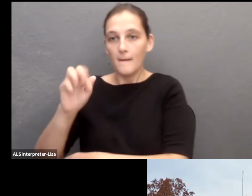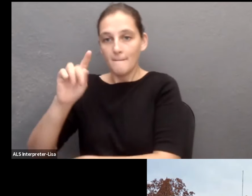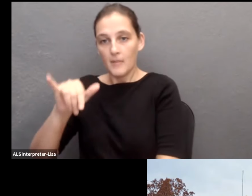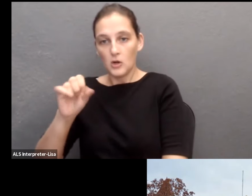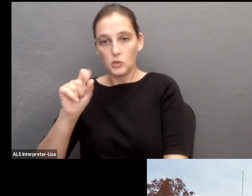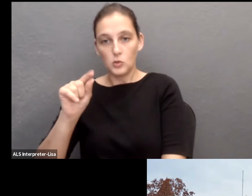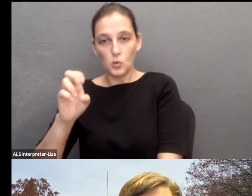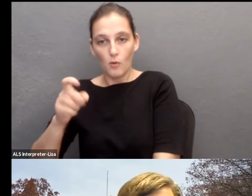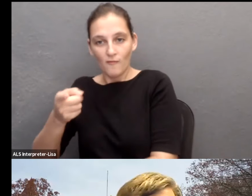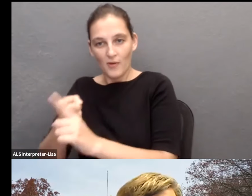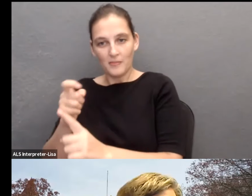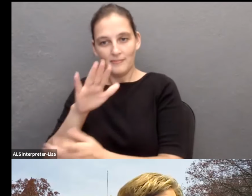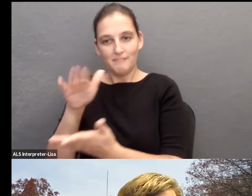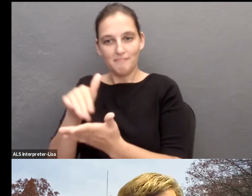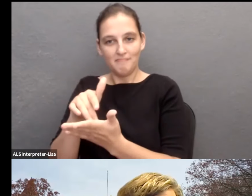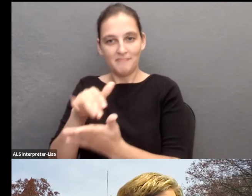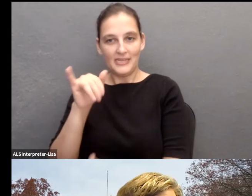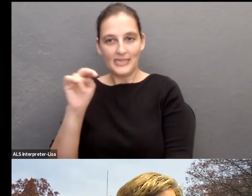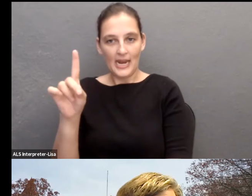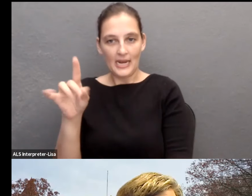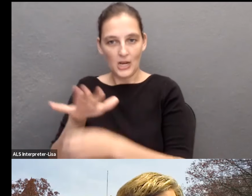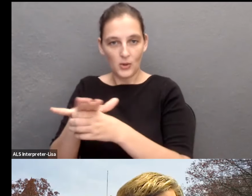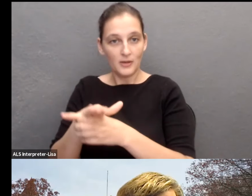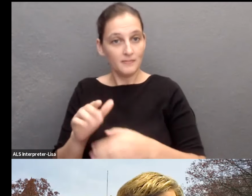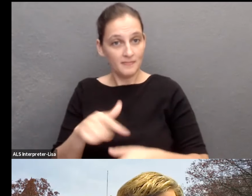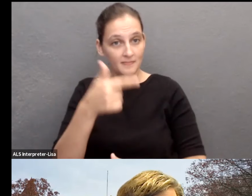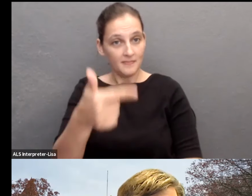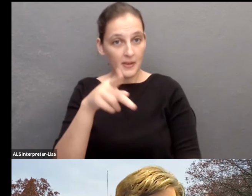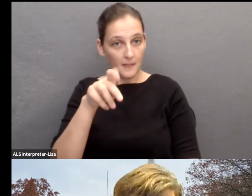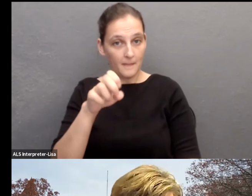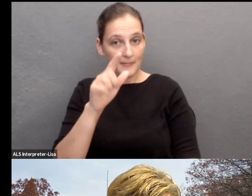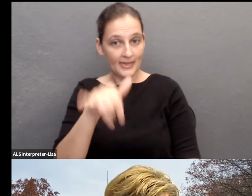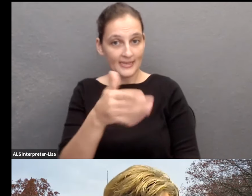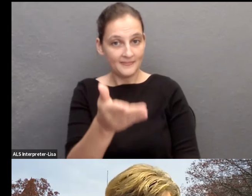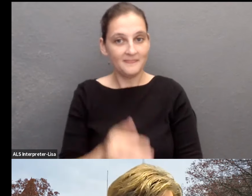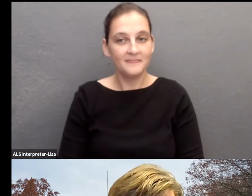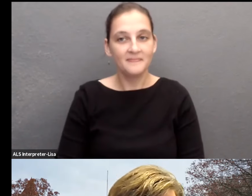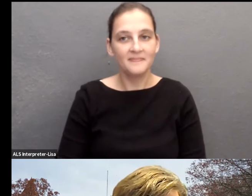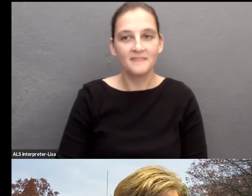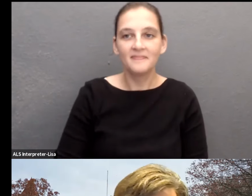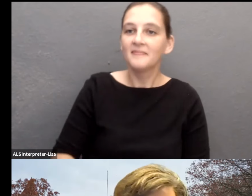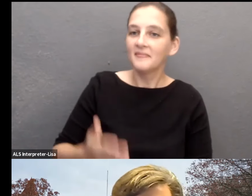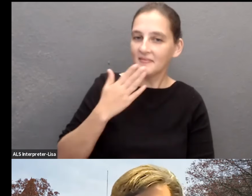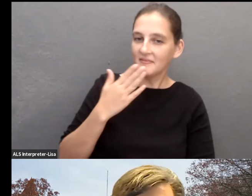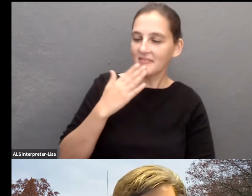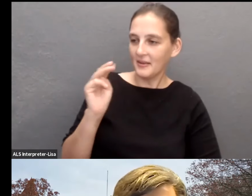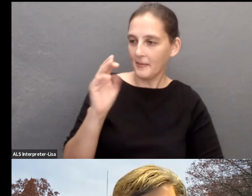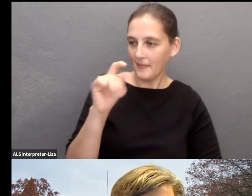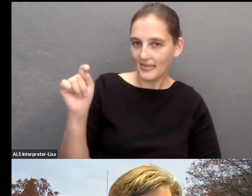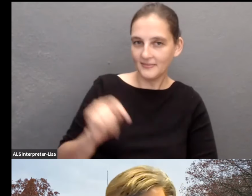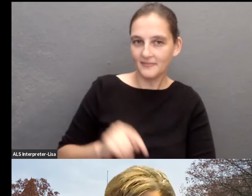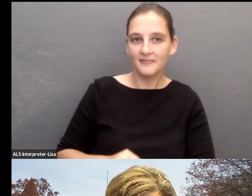Indiana area Peggy I'm going to turn it over to you. Peggy Holtz: Thank you Matt and I want to thank